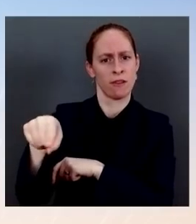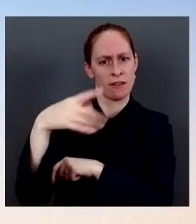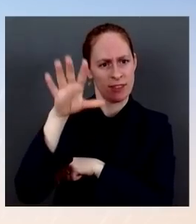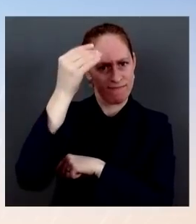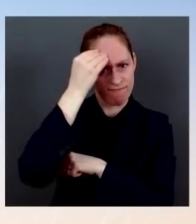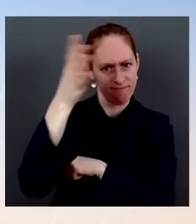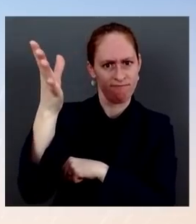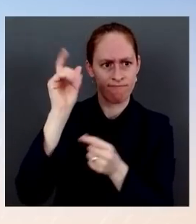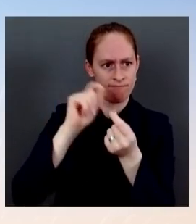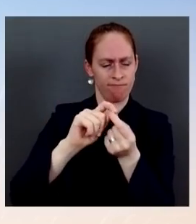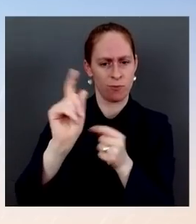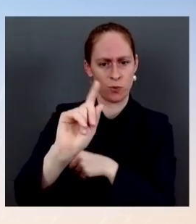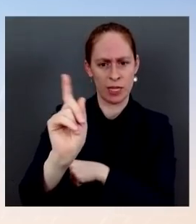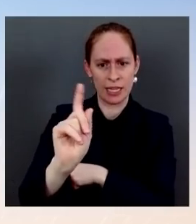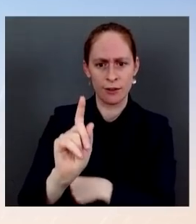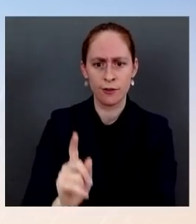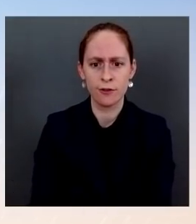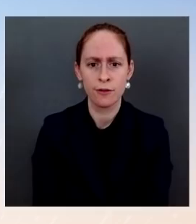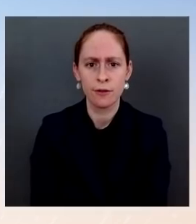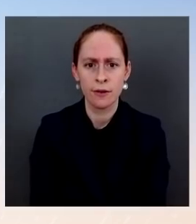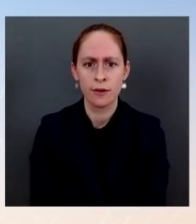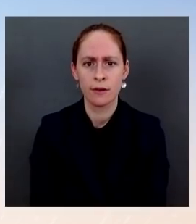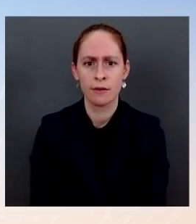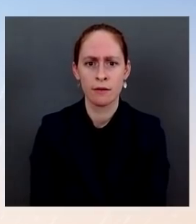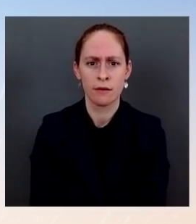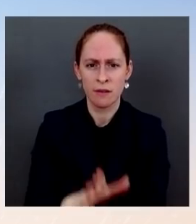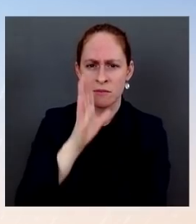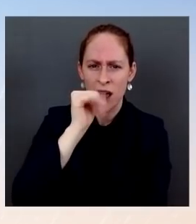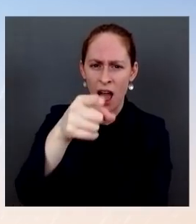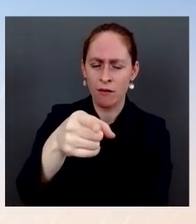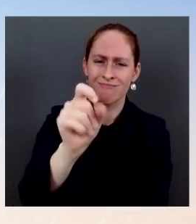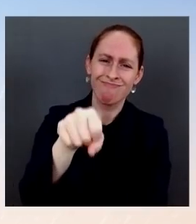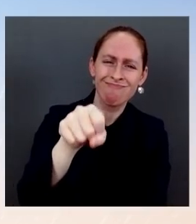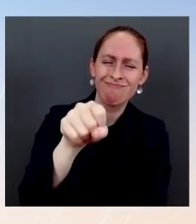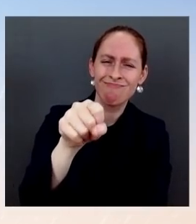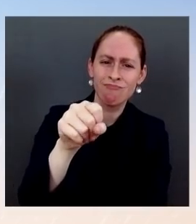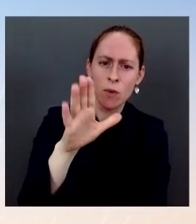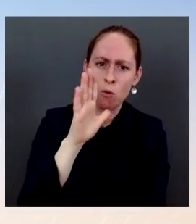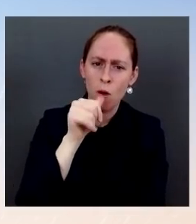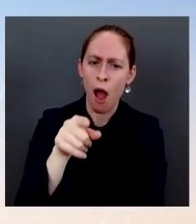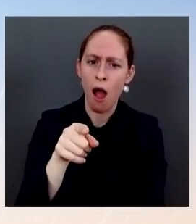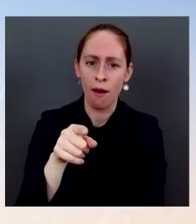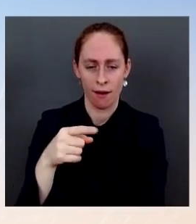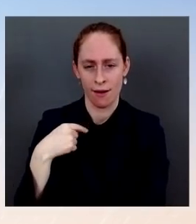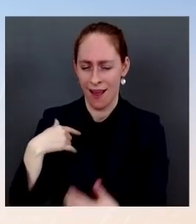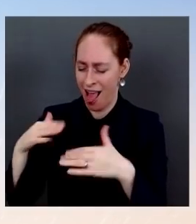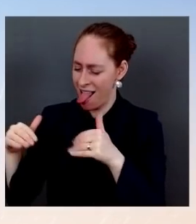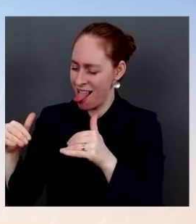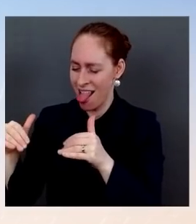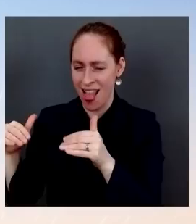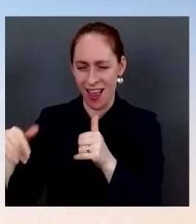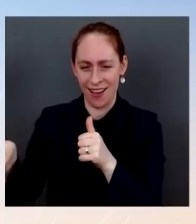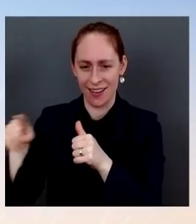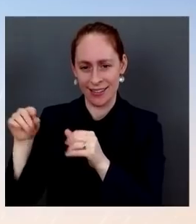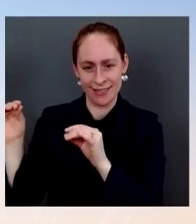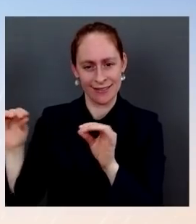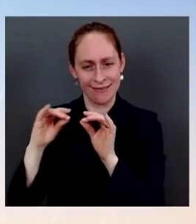of them yet. The Press: Understood. I'm not sure if this has been asked before, but it's getting closer to the deadline of -- Ms. Psaki: Sure. >> The Press: -- January 5th.